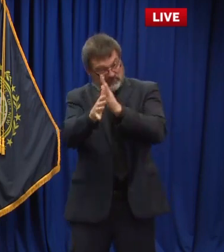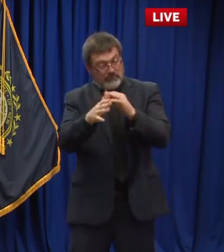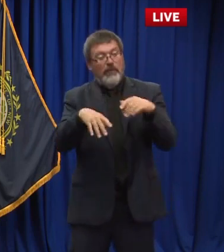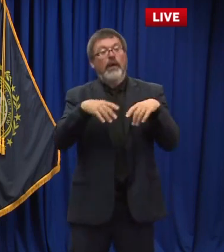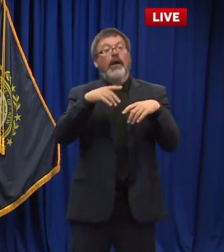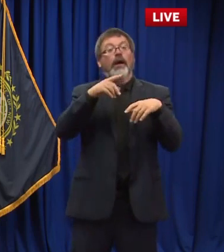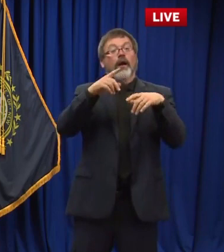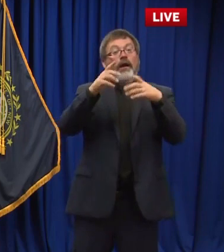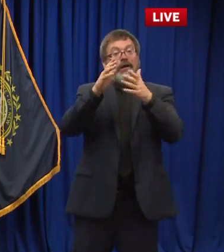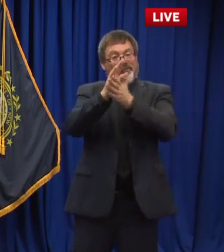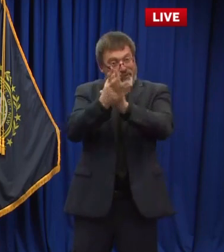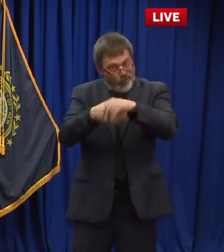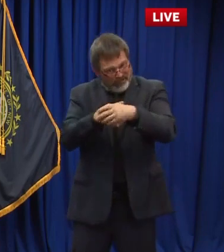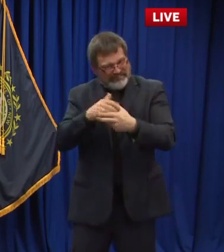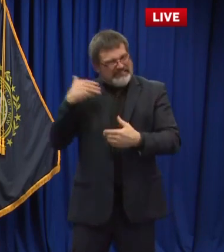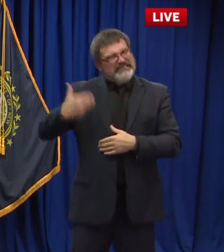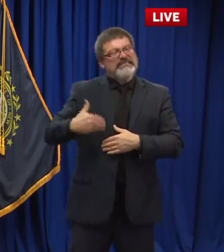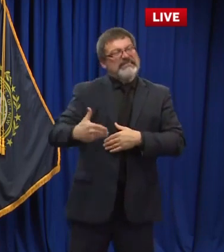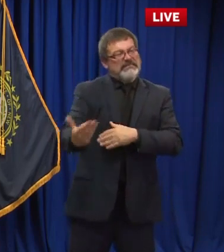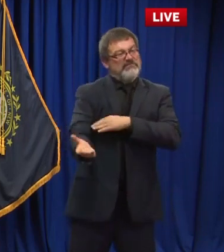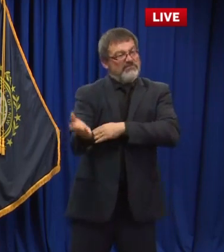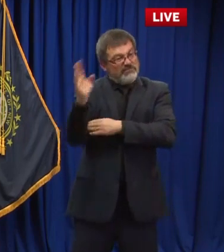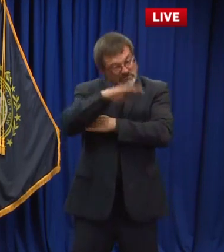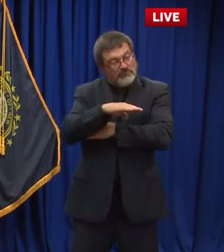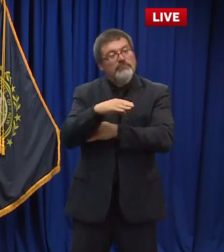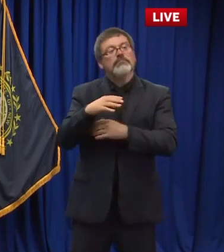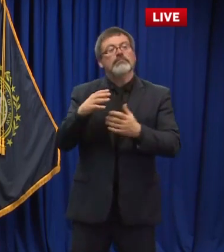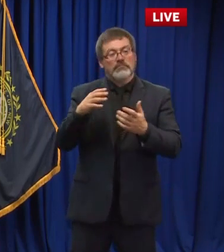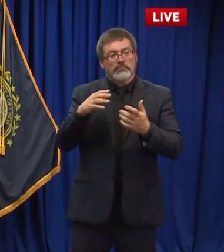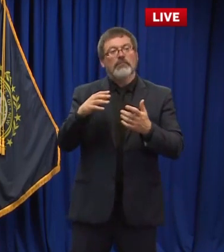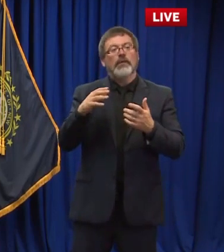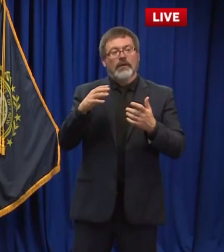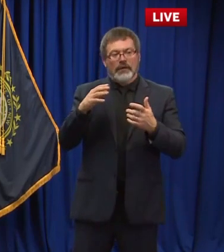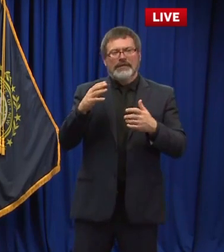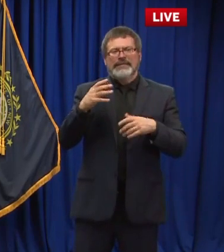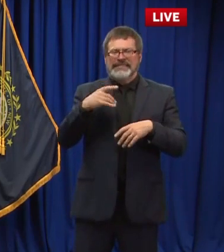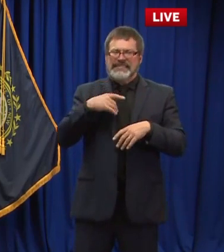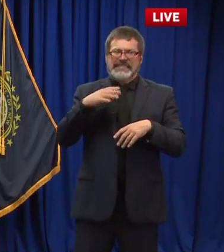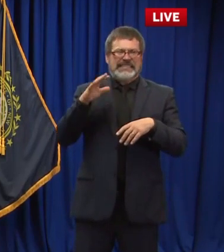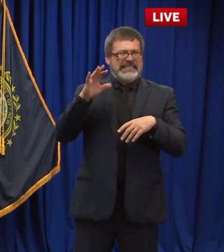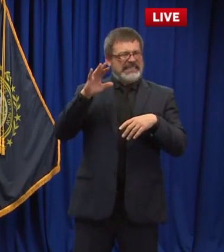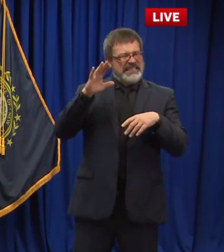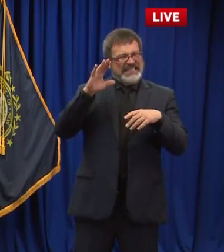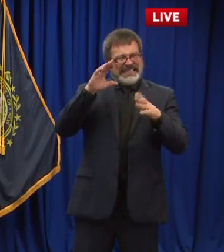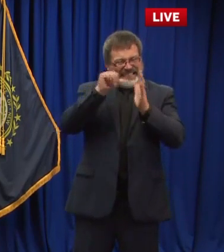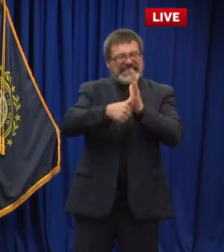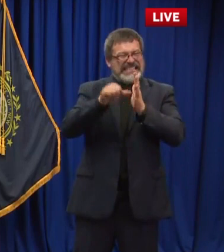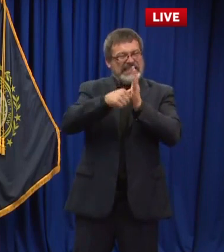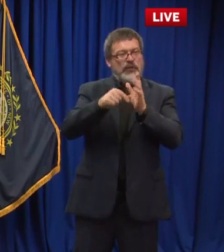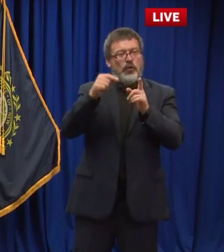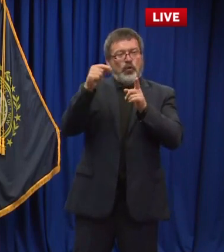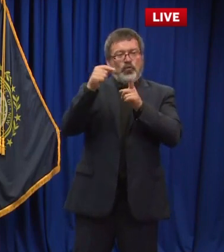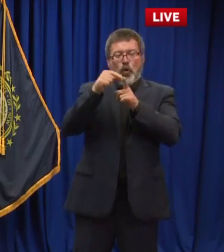HAND HYGIENE WENT TO WASH HER HANDS AND MAKE SURE YOU HAVE A PRACTICAL SOCIAL DISTANCING.